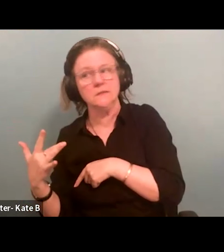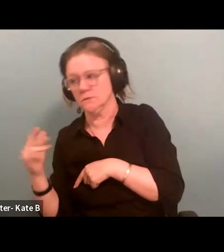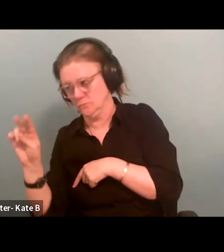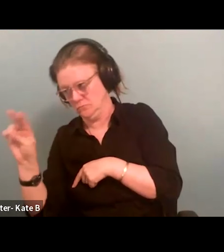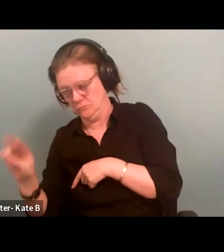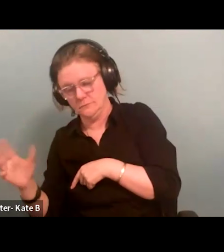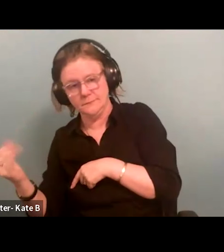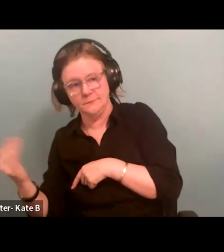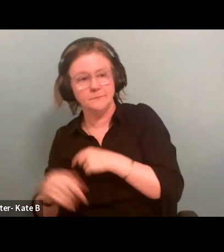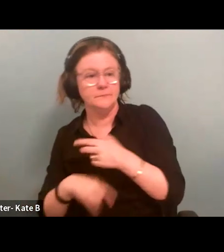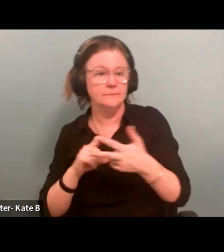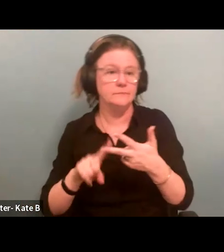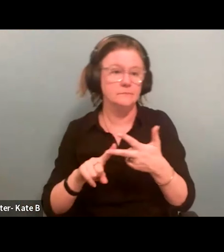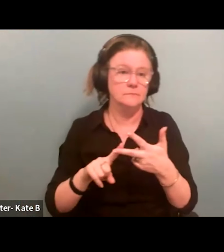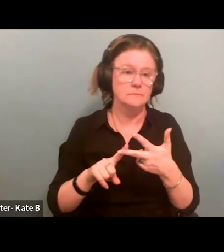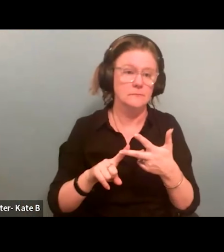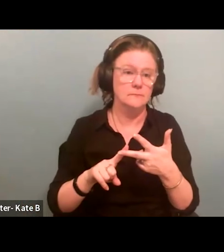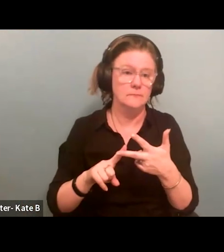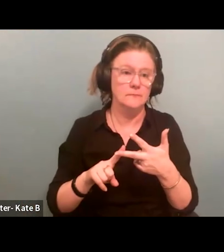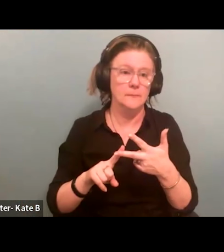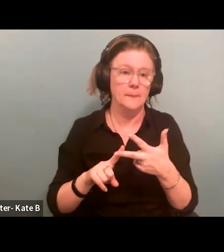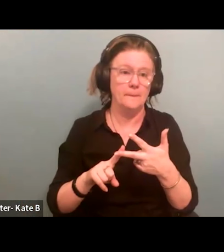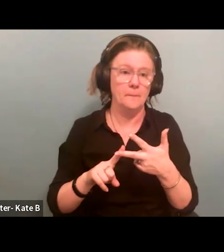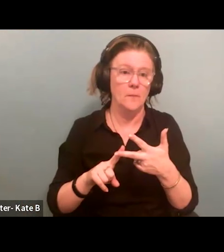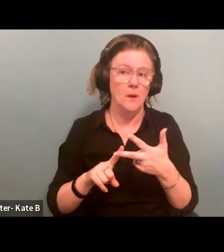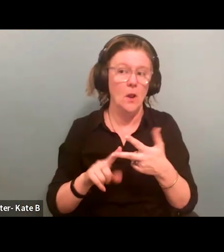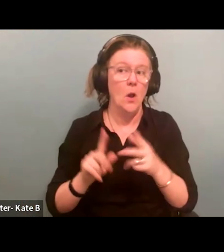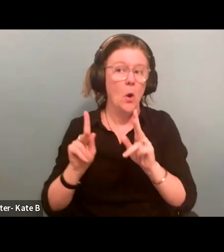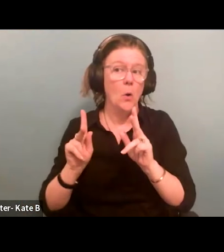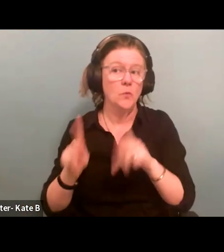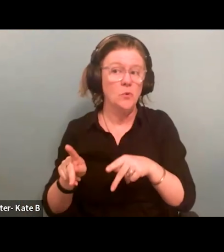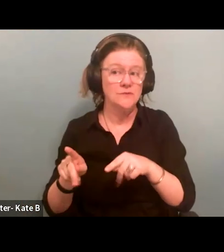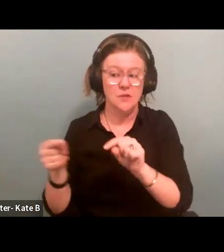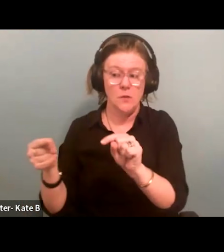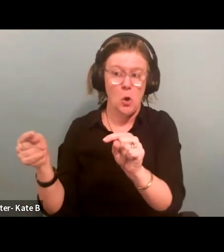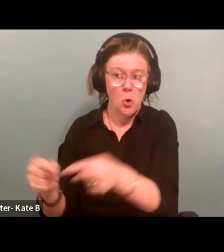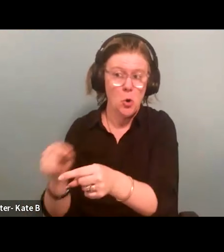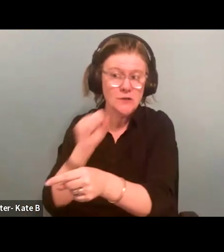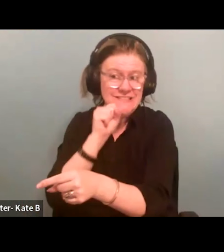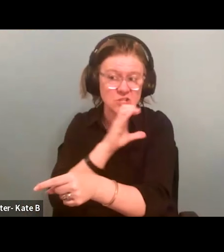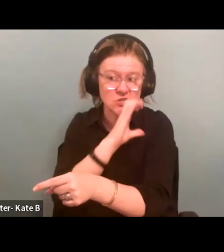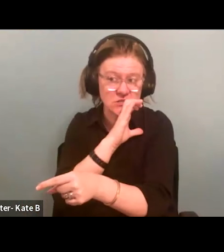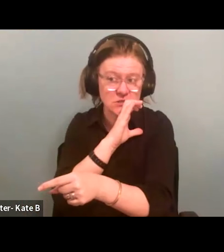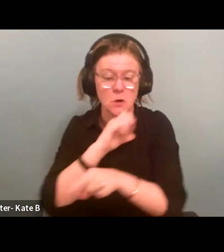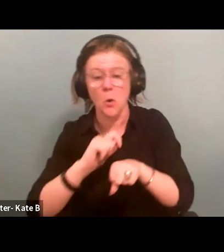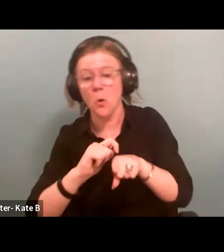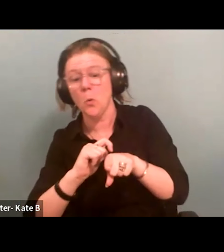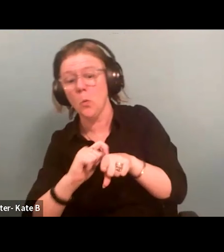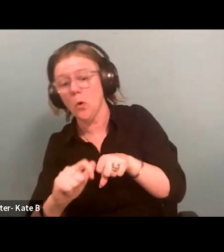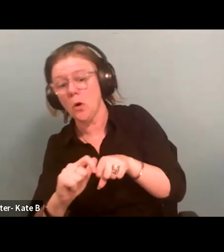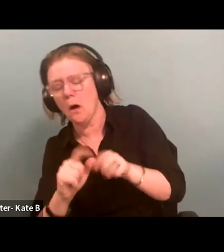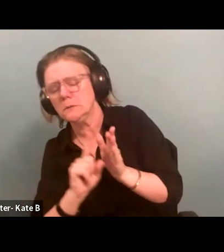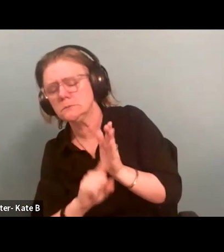We'll contact the person that is an alleged perpetrator that may be doing something against the older adult's will.